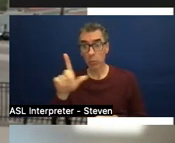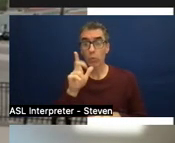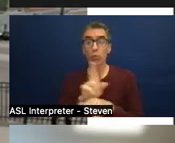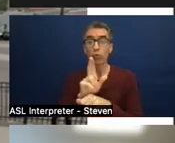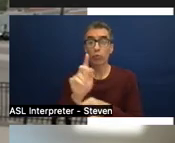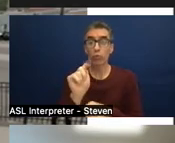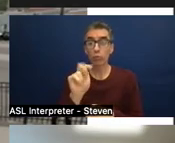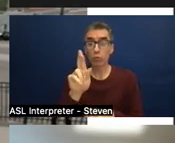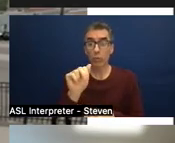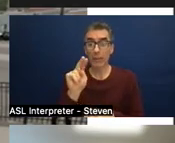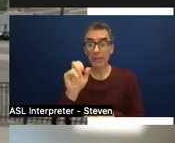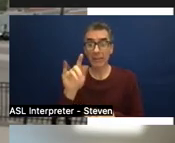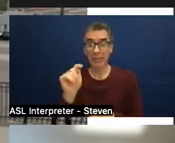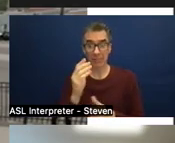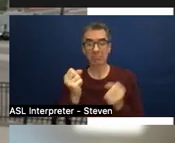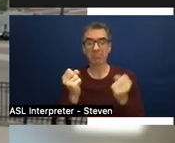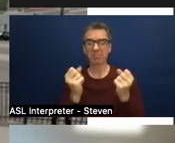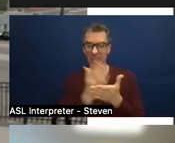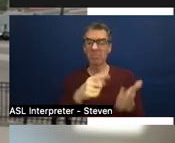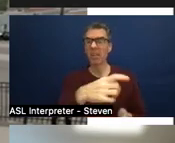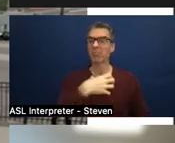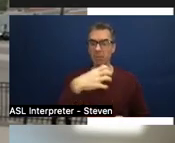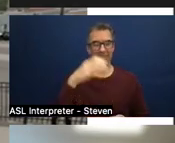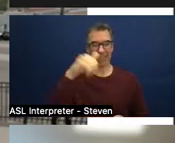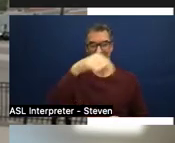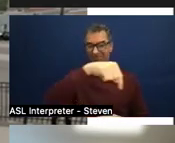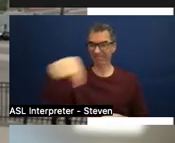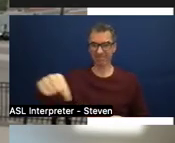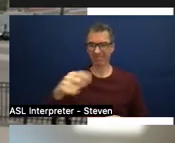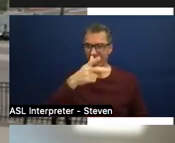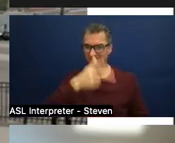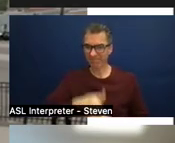was a pretty poor existing condition. So that's something that we really wanted to work